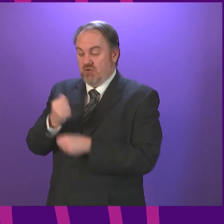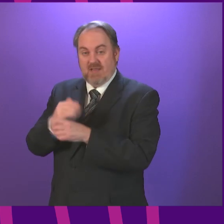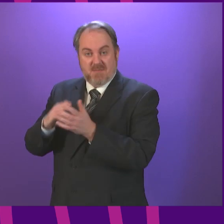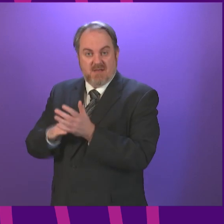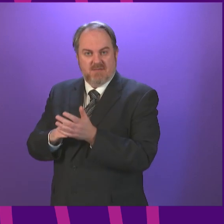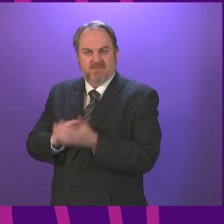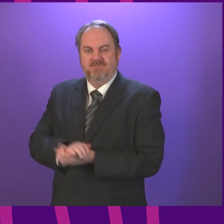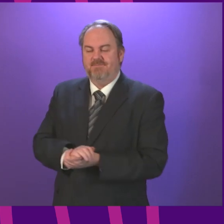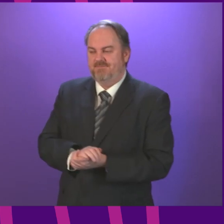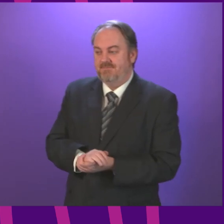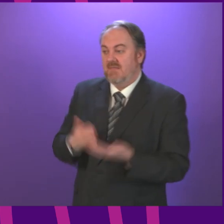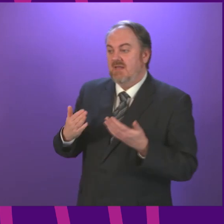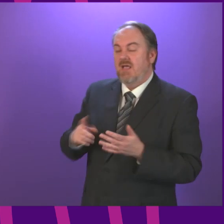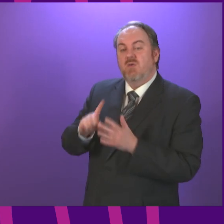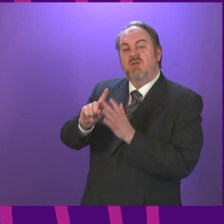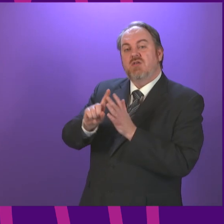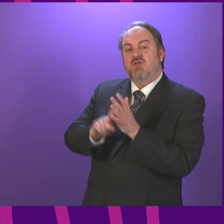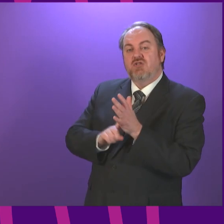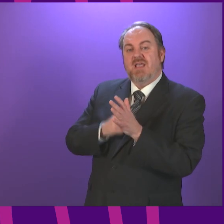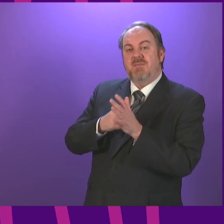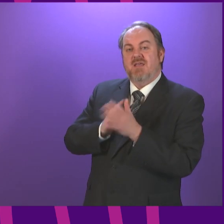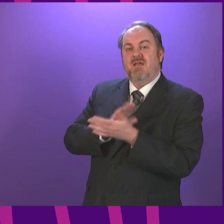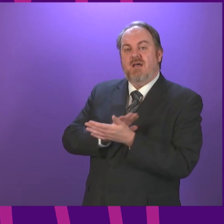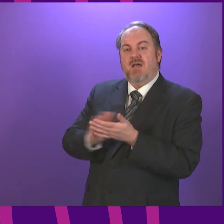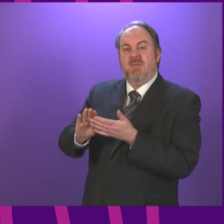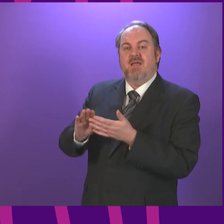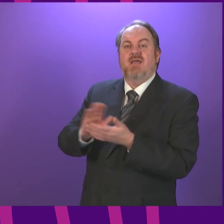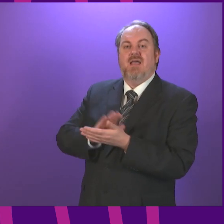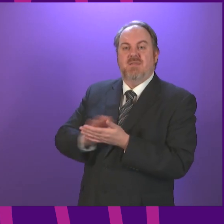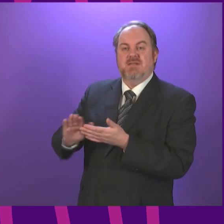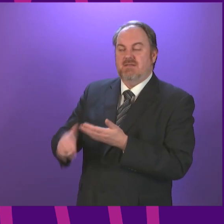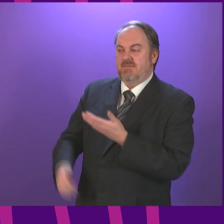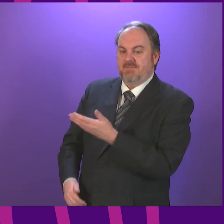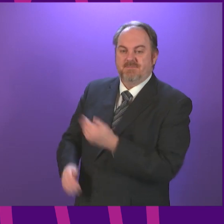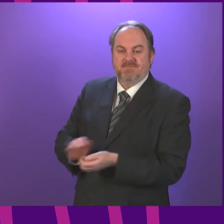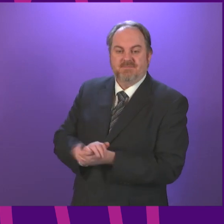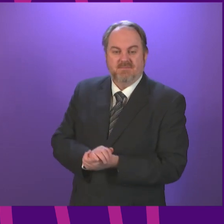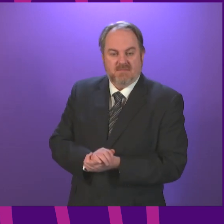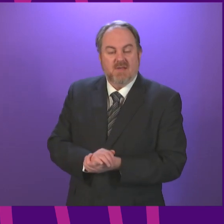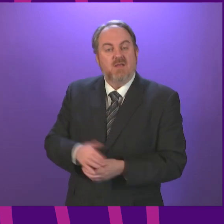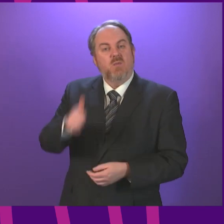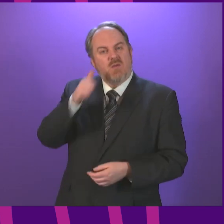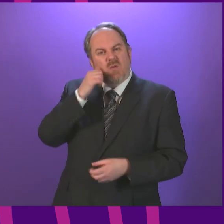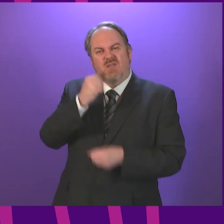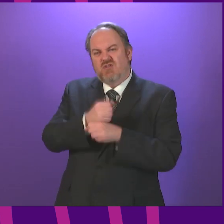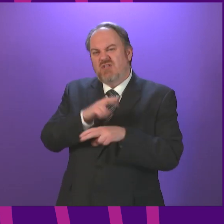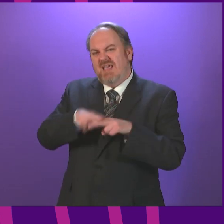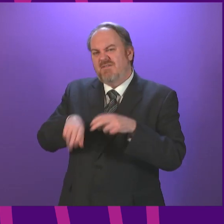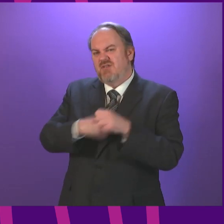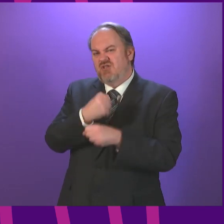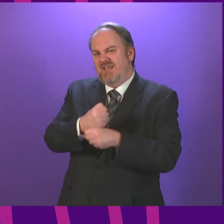Jamie Halcro Johnston (Highlands and Islands) (Con): Given the seriousness of the situation around GFG Alliance, will the First Minister commit